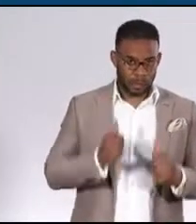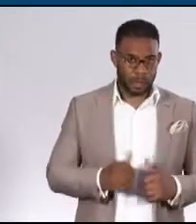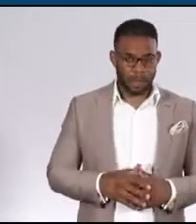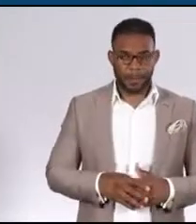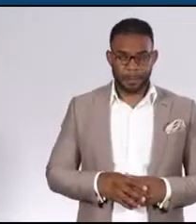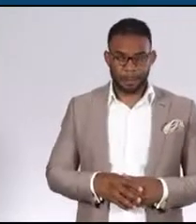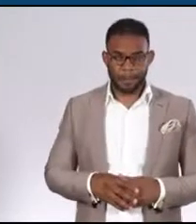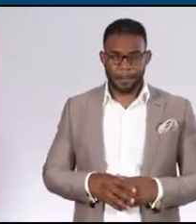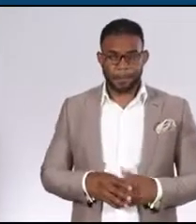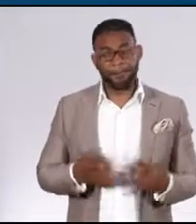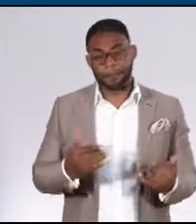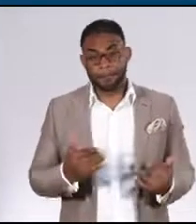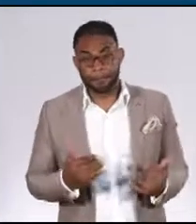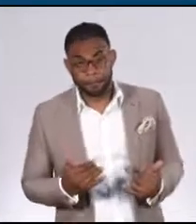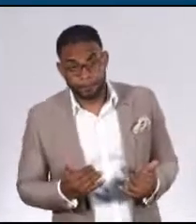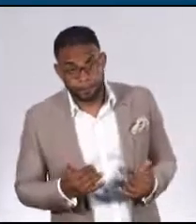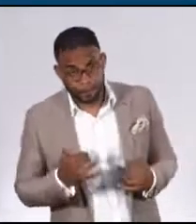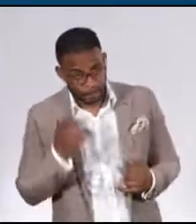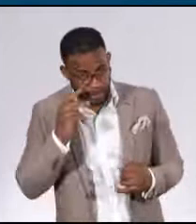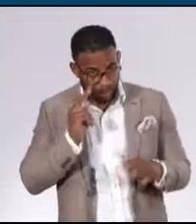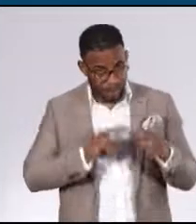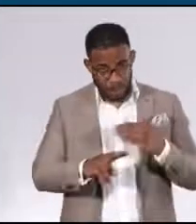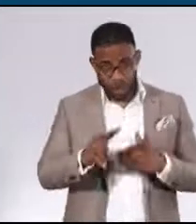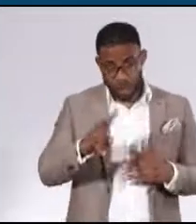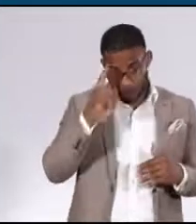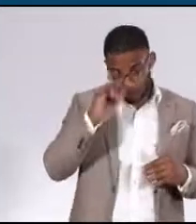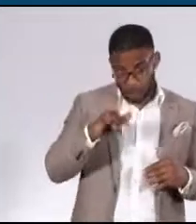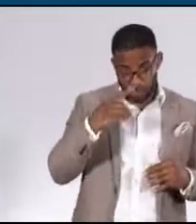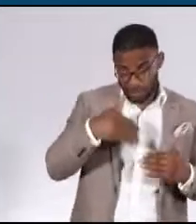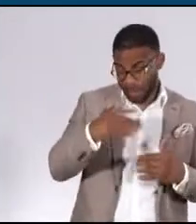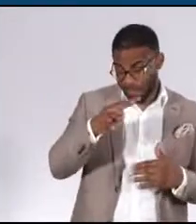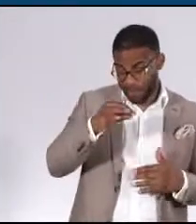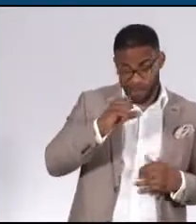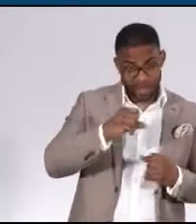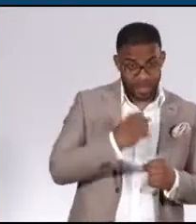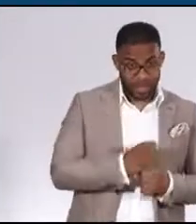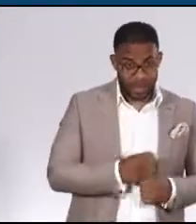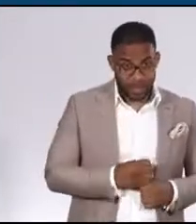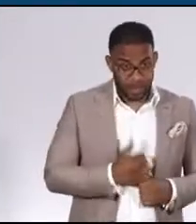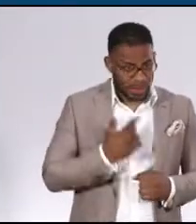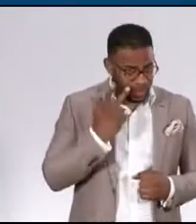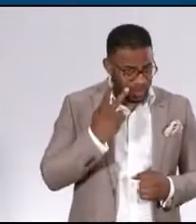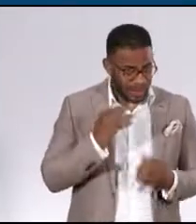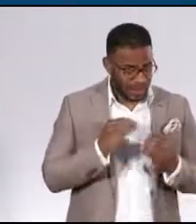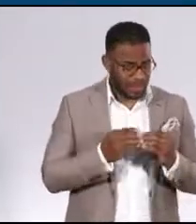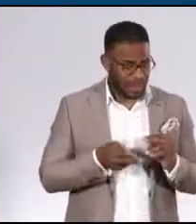Now, importantly, if we project this for now, for the next 40 years, we're seeing these numbers increase dramatically,